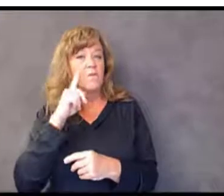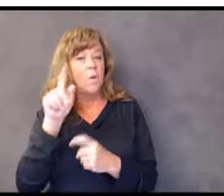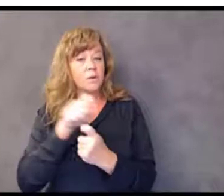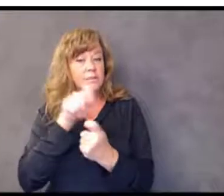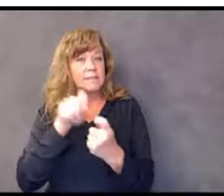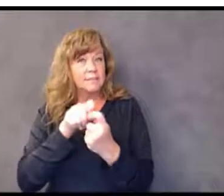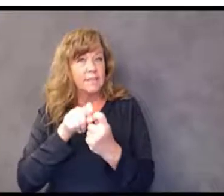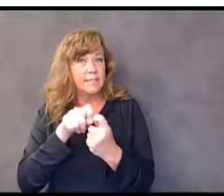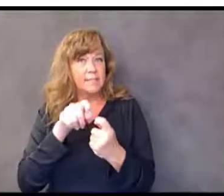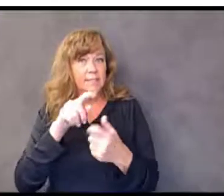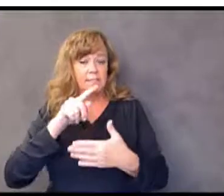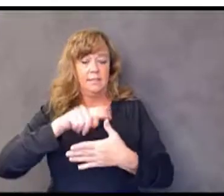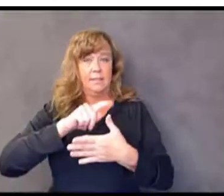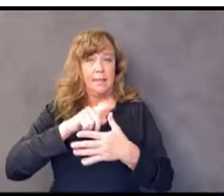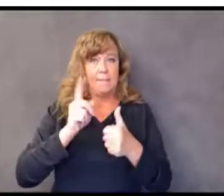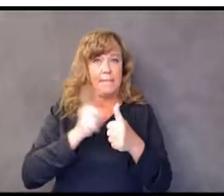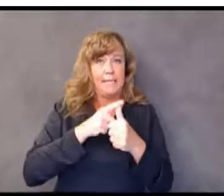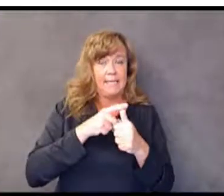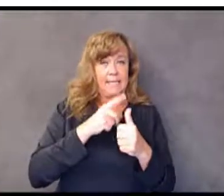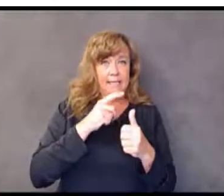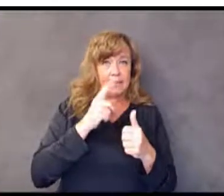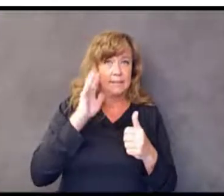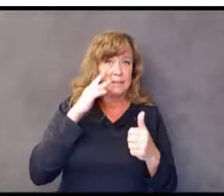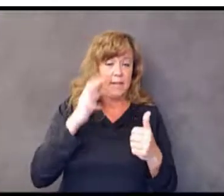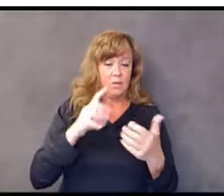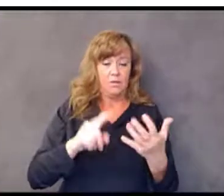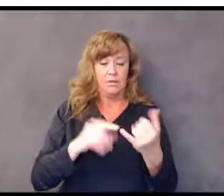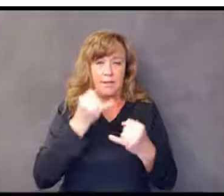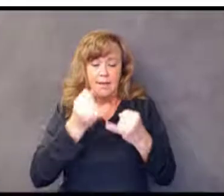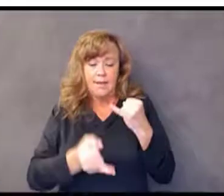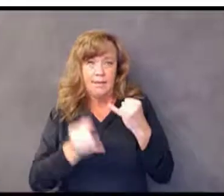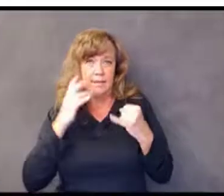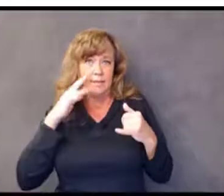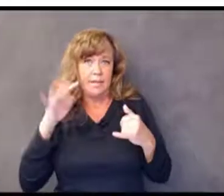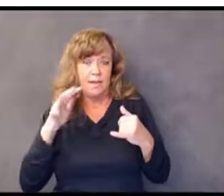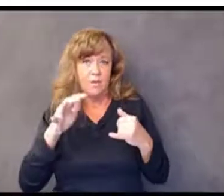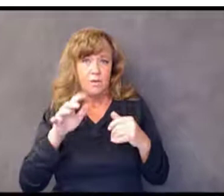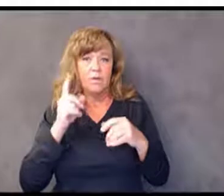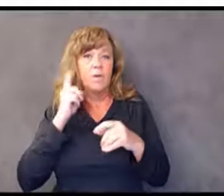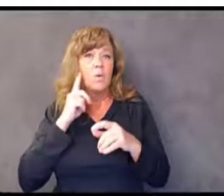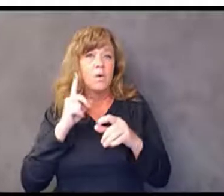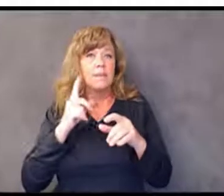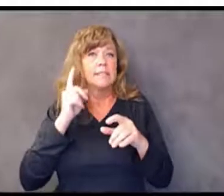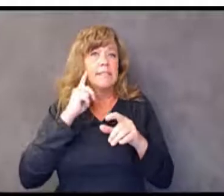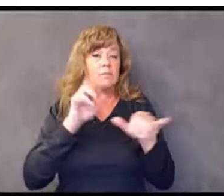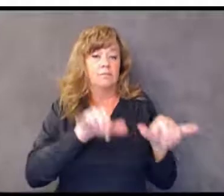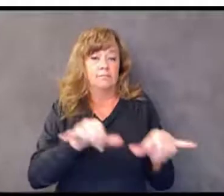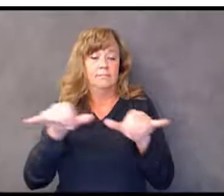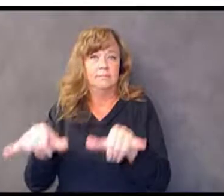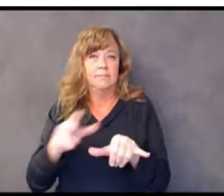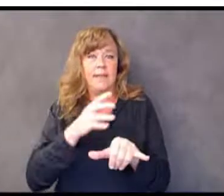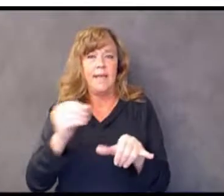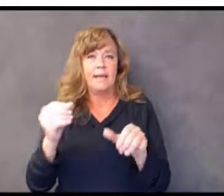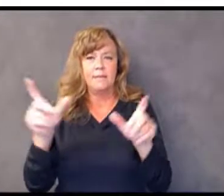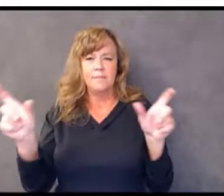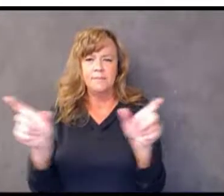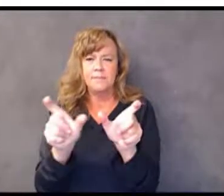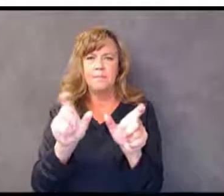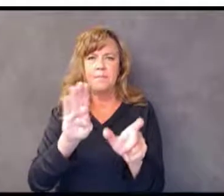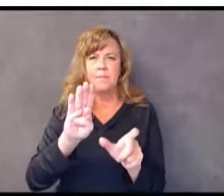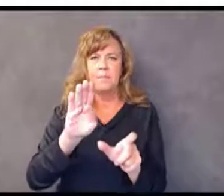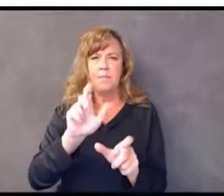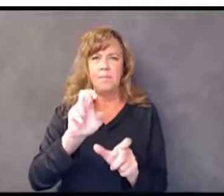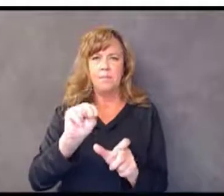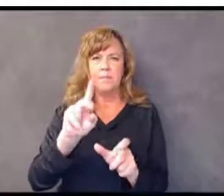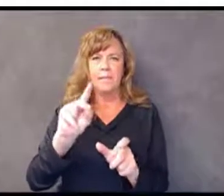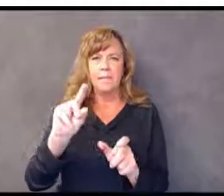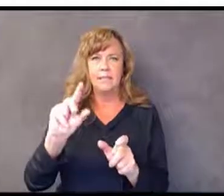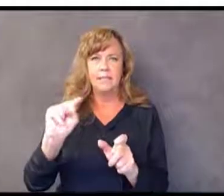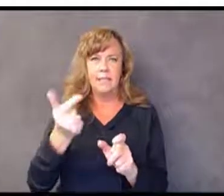sound, rhyming sound, and blending based on the question given.